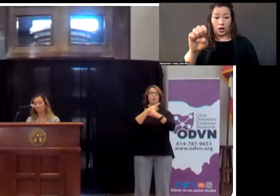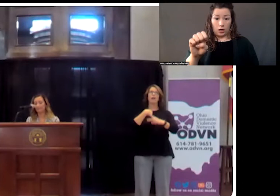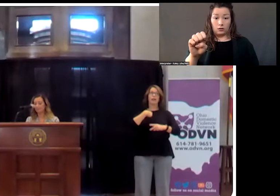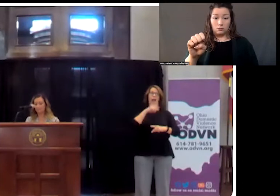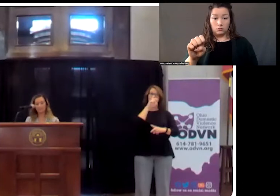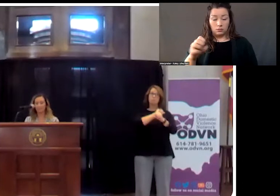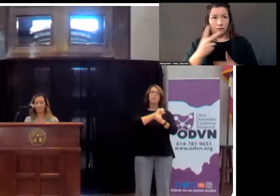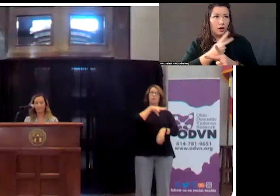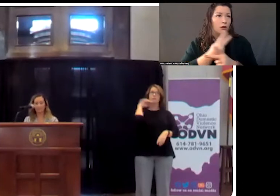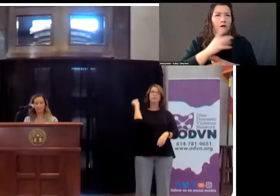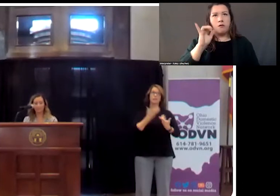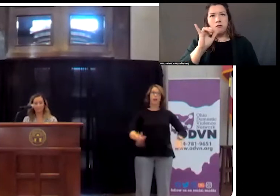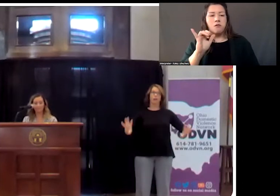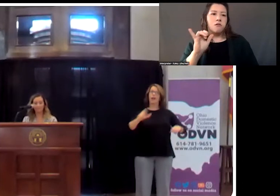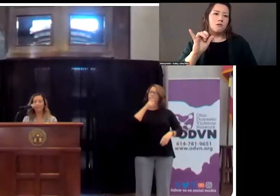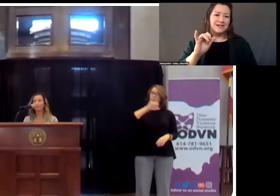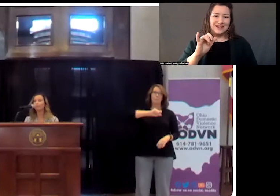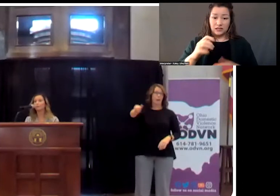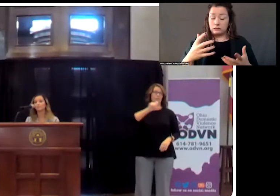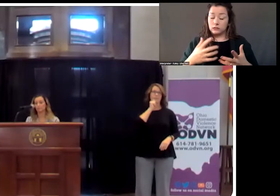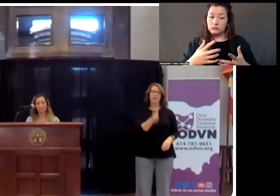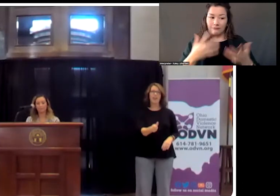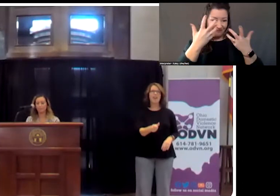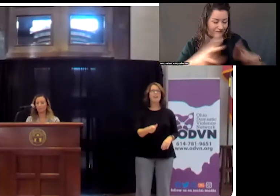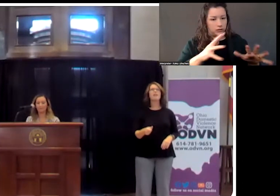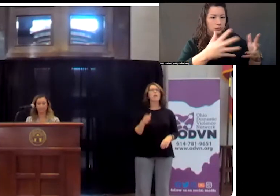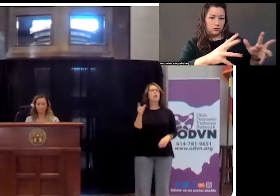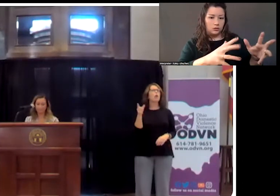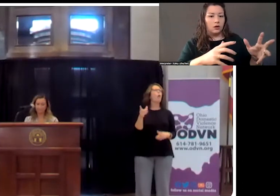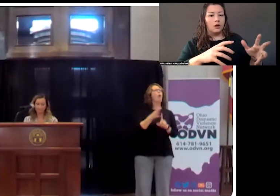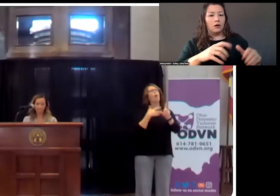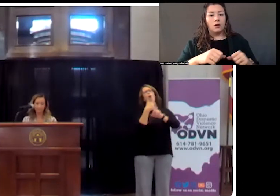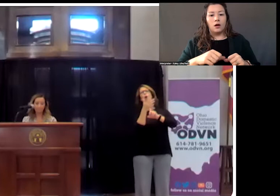I was not coming back. He, of course, was willing to do anything.